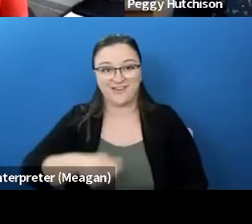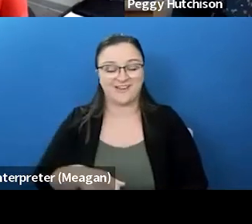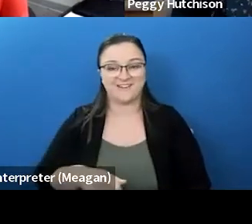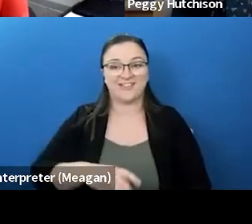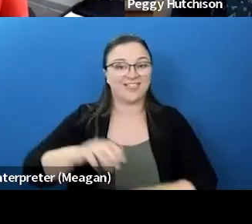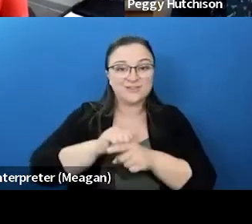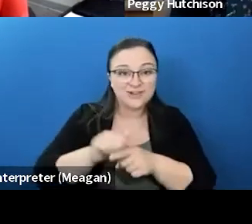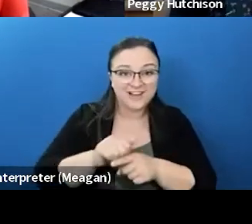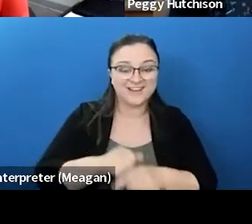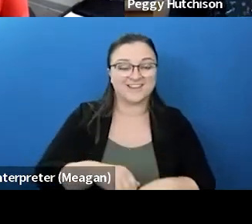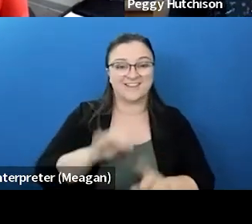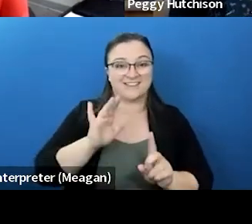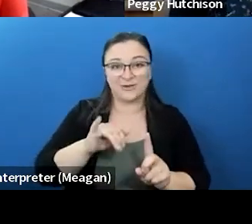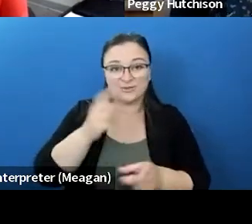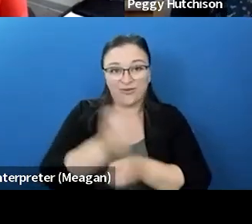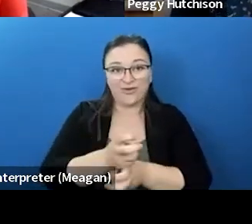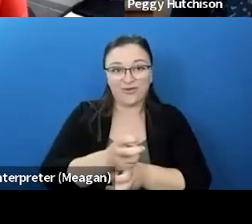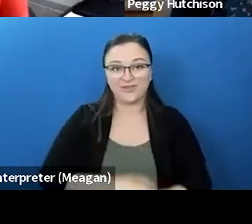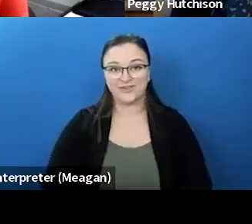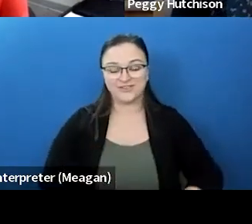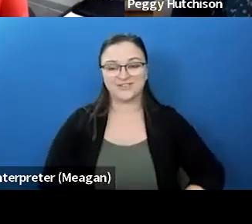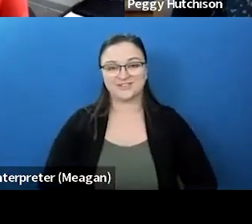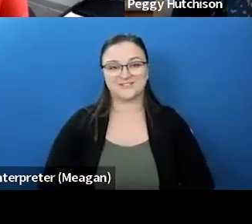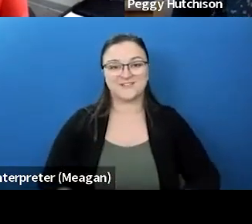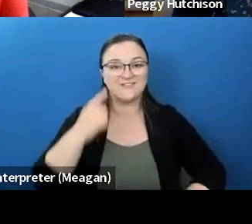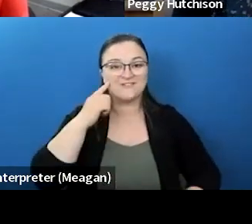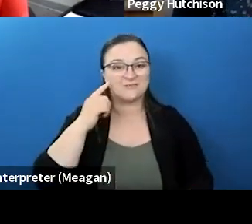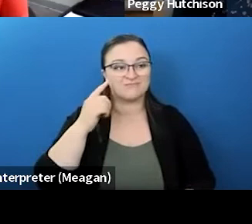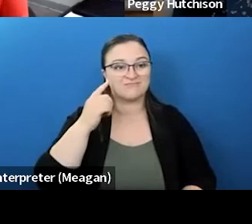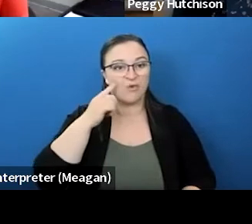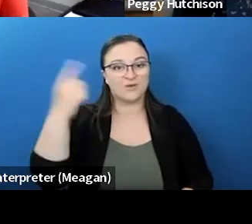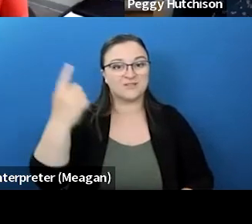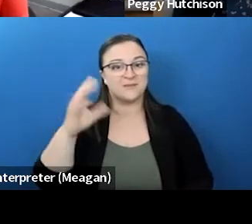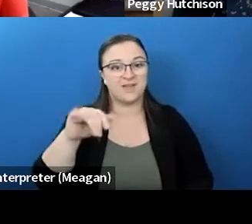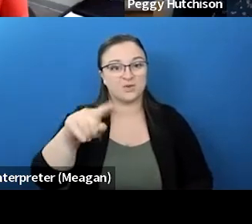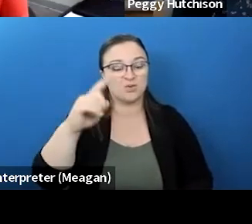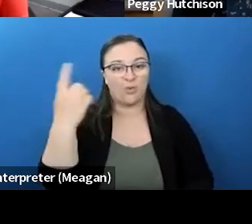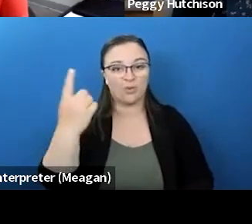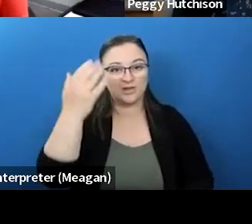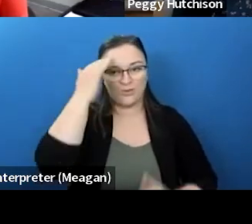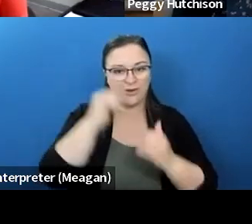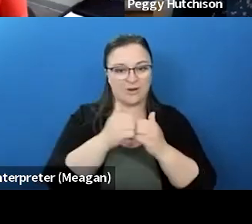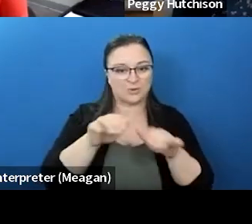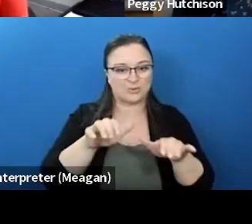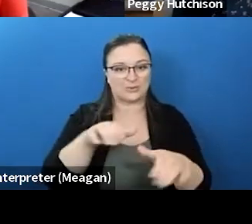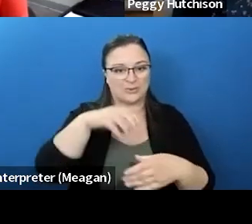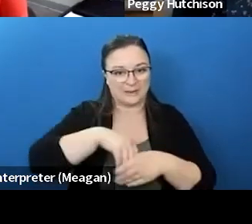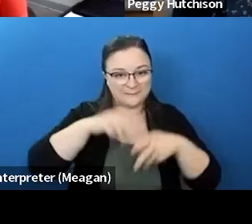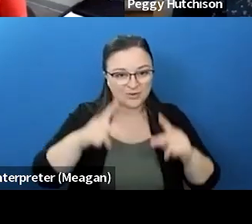that was, that was difficult for something that you only know to do in person, and especially when you're meeting with clients